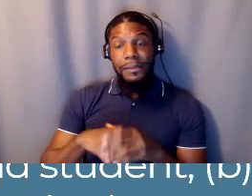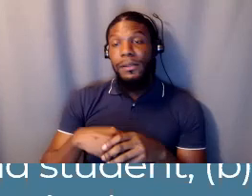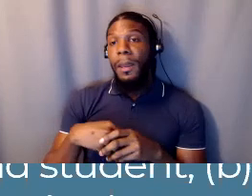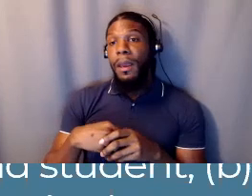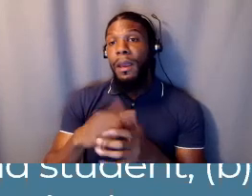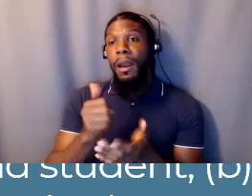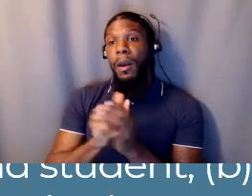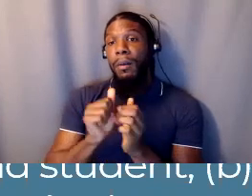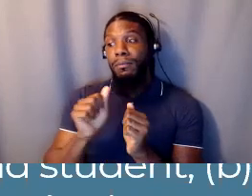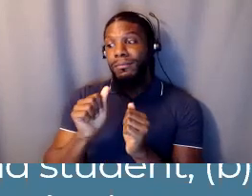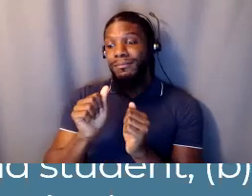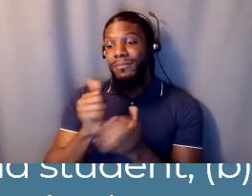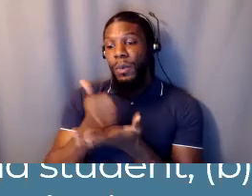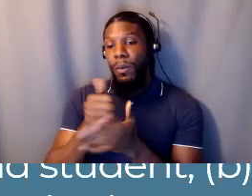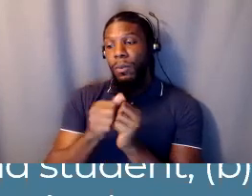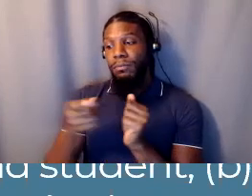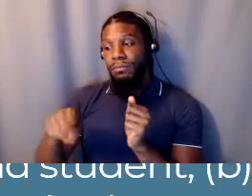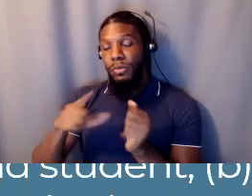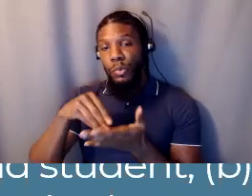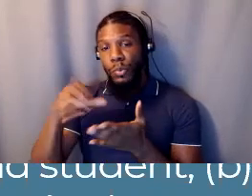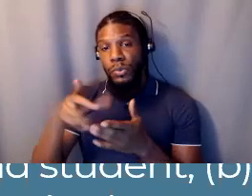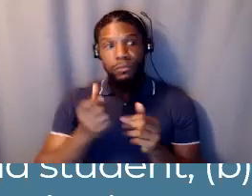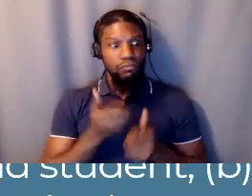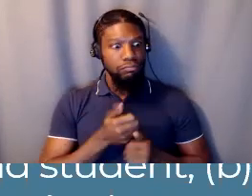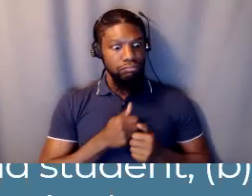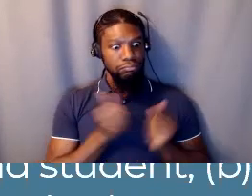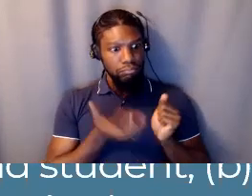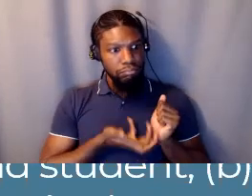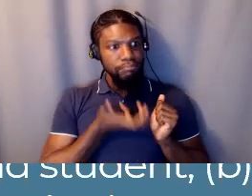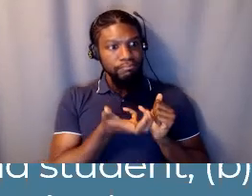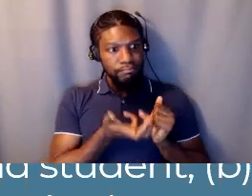It provided visual affirmation and established a conversational tone